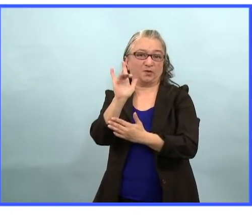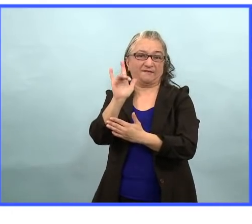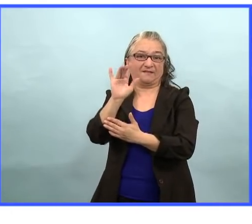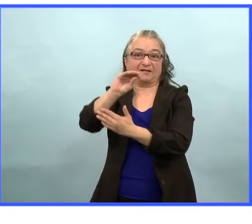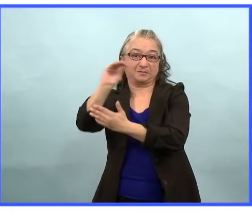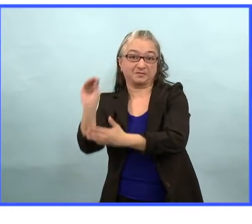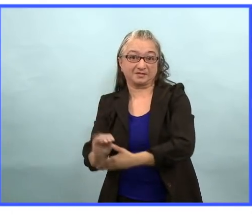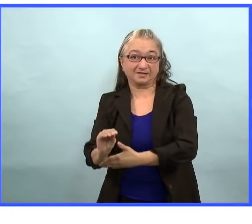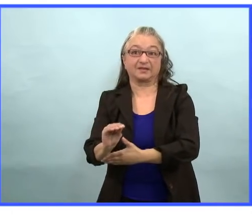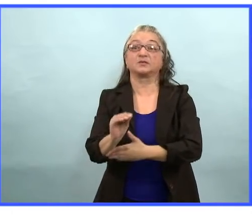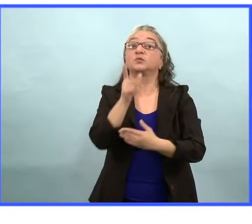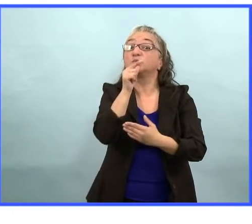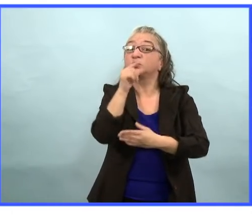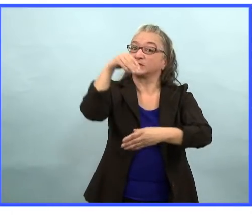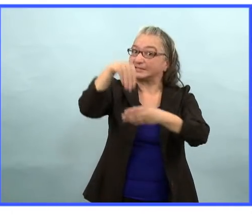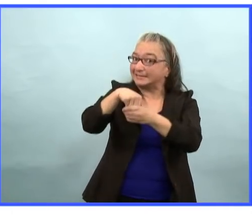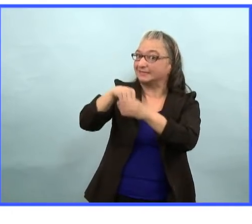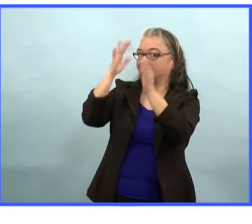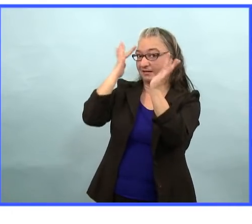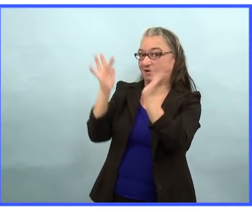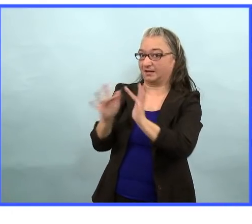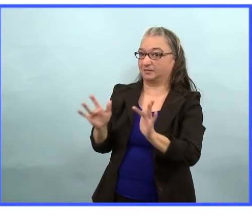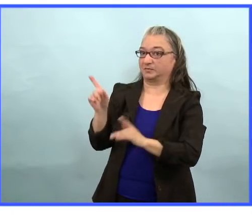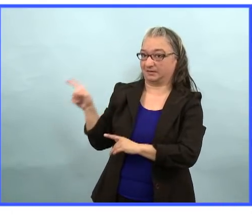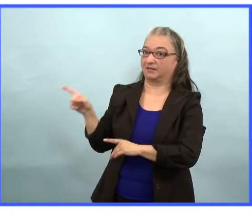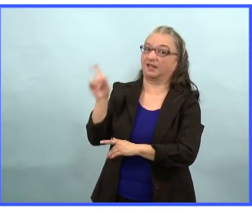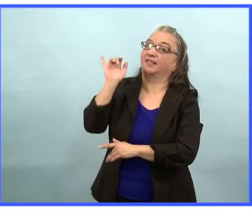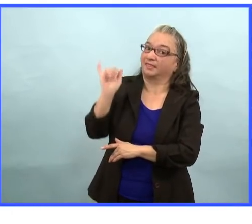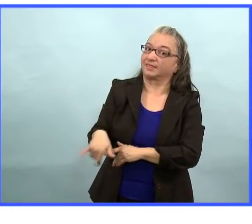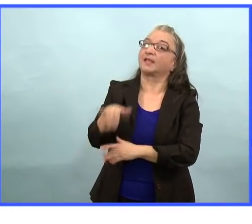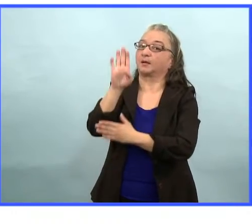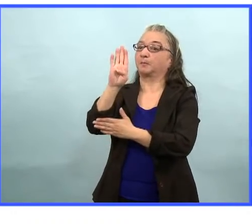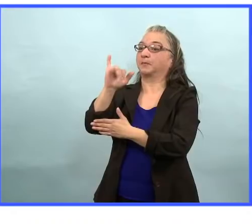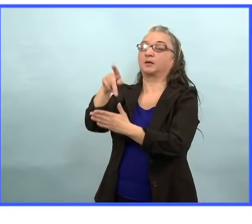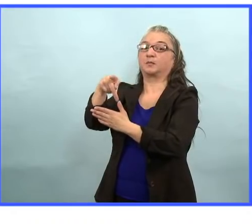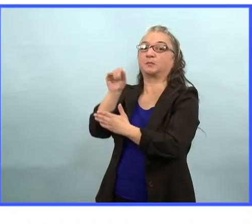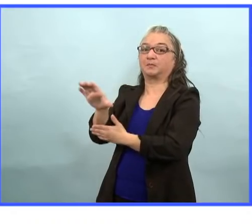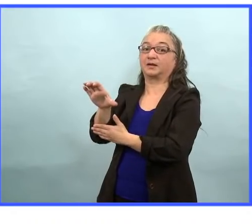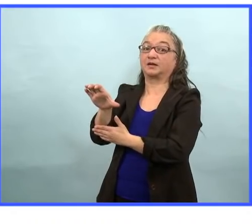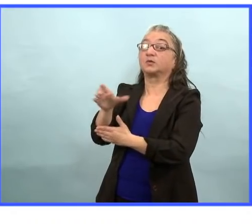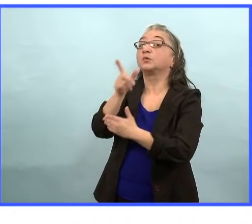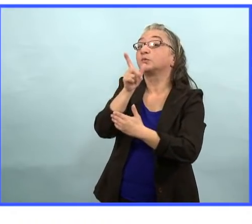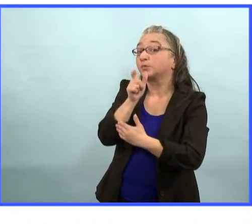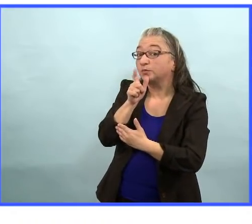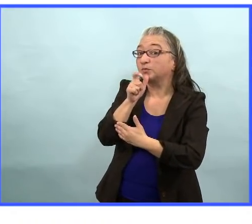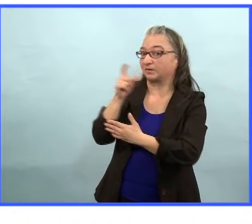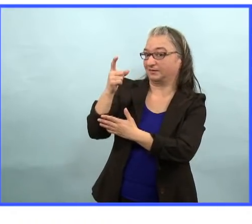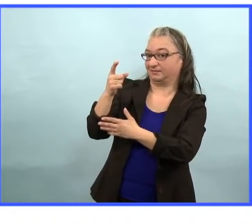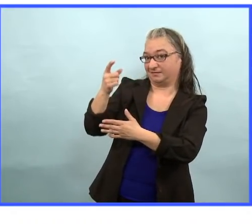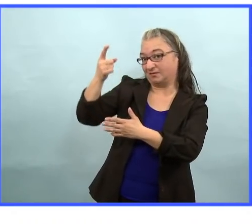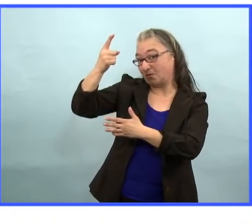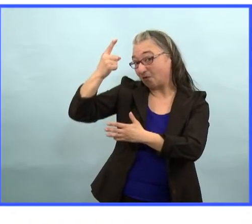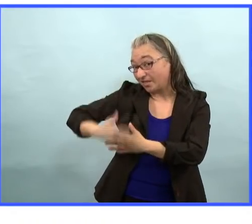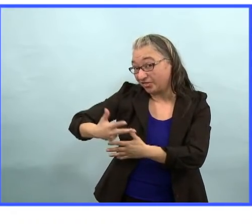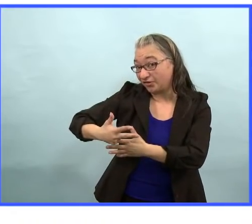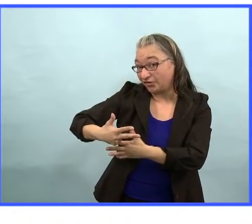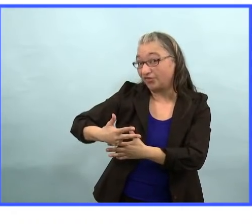community this is roughly or almost a third of the over 60 percent of people who identified as